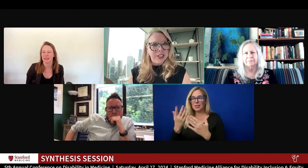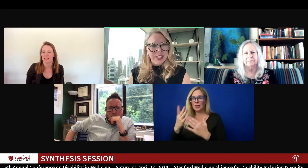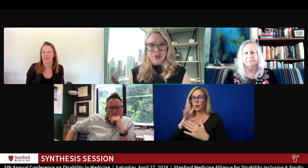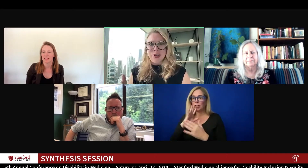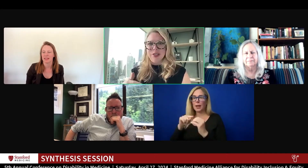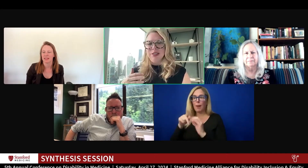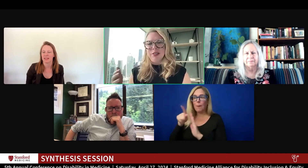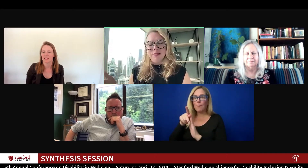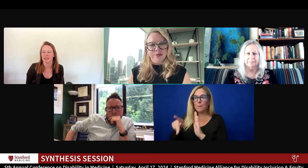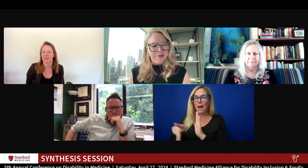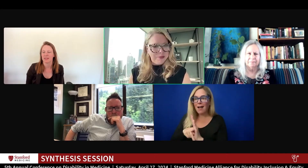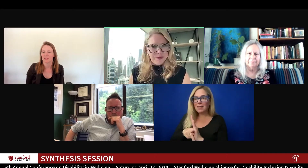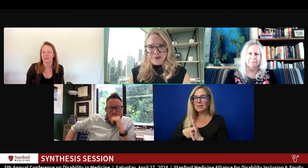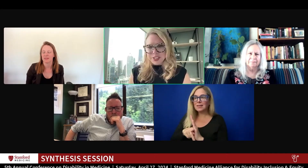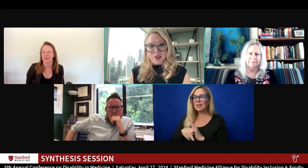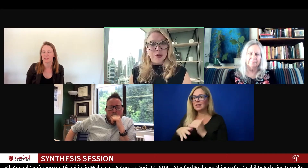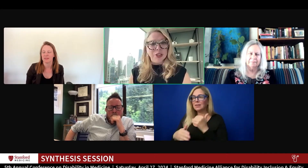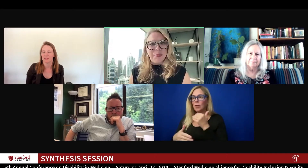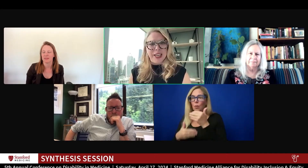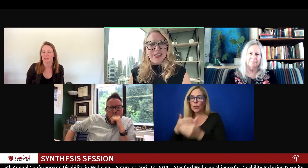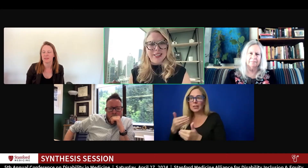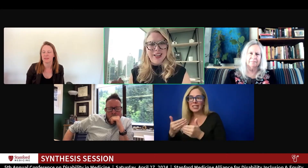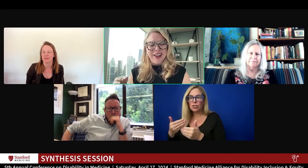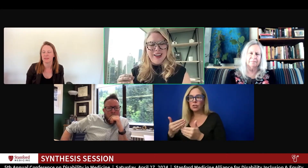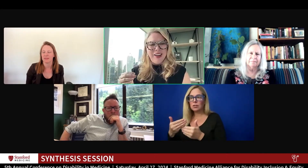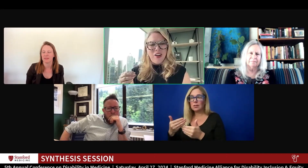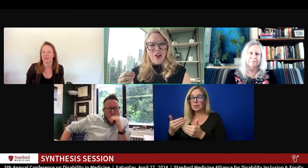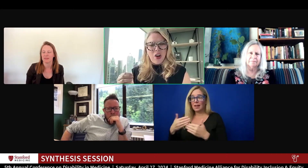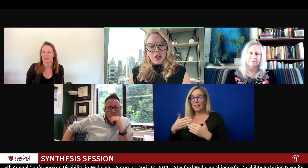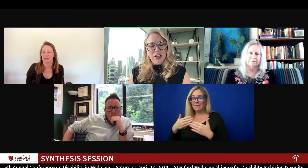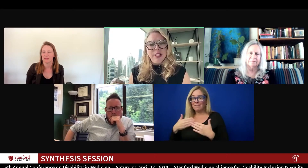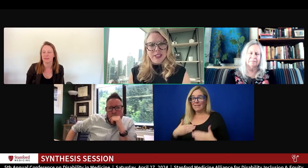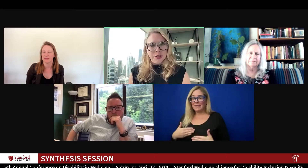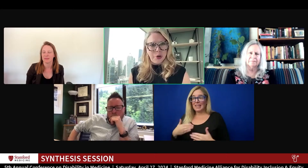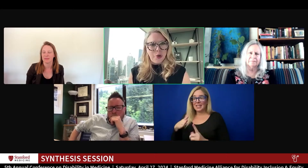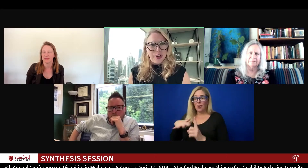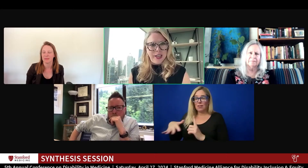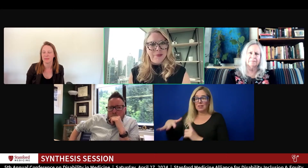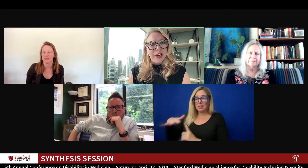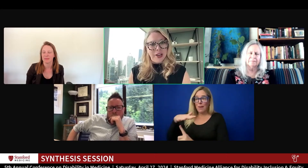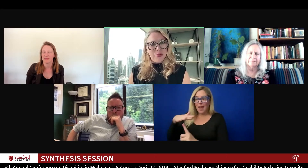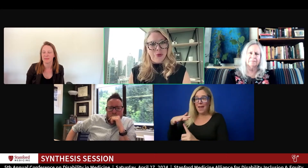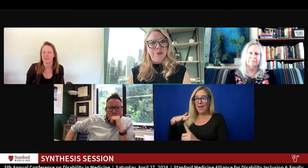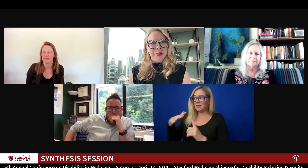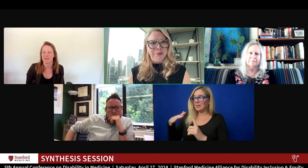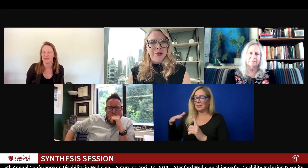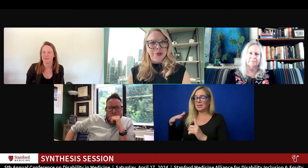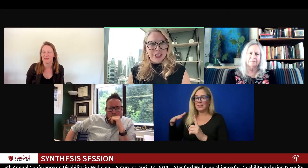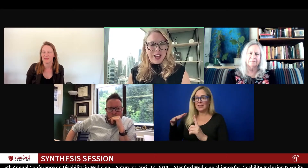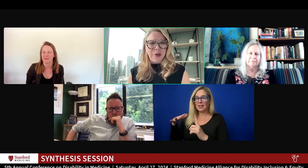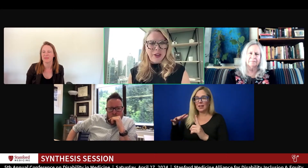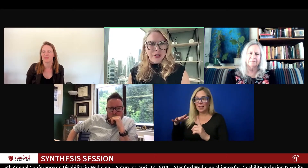procedures, physical space. All of these things were created by a group of people who sat around